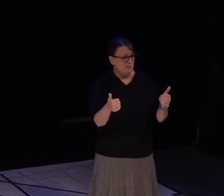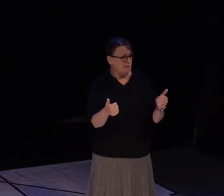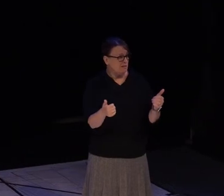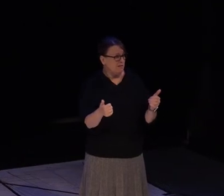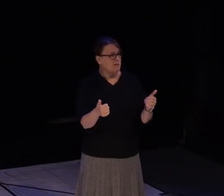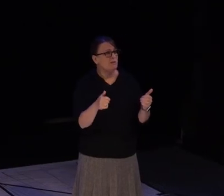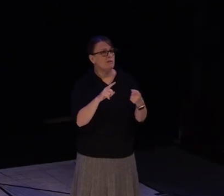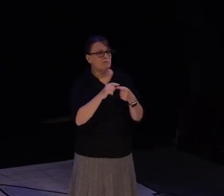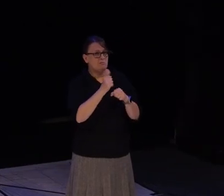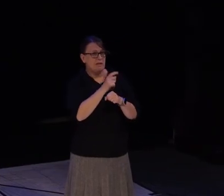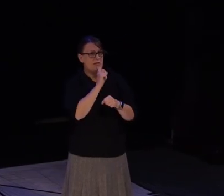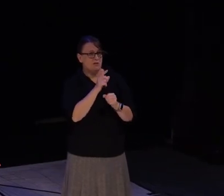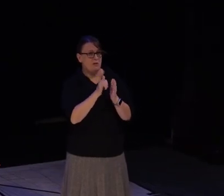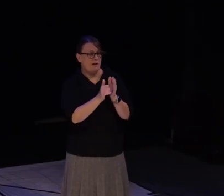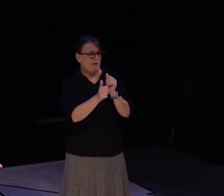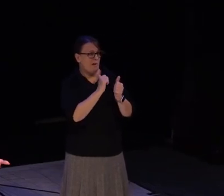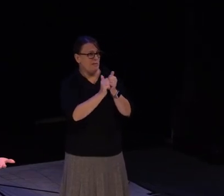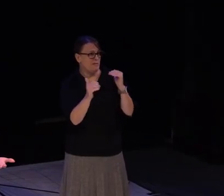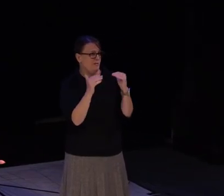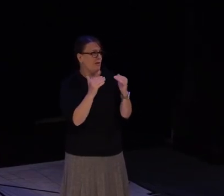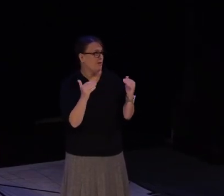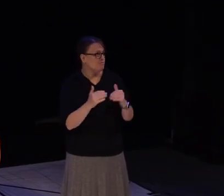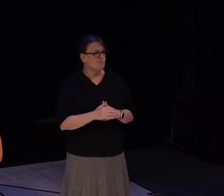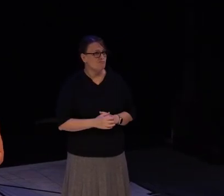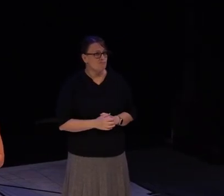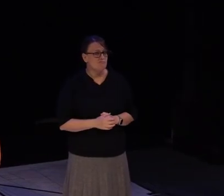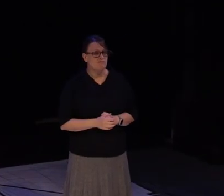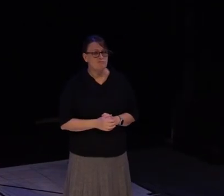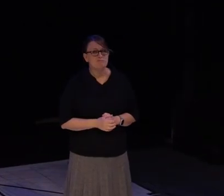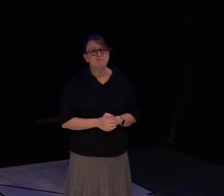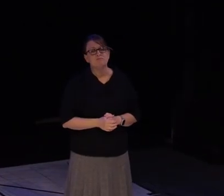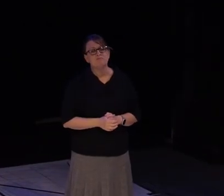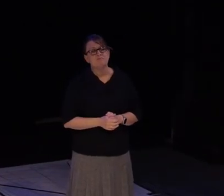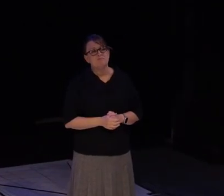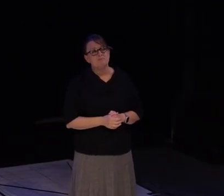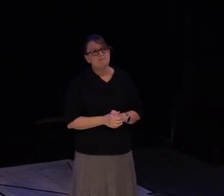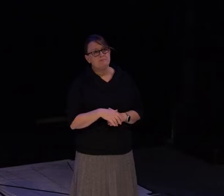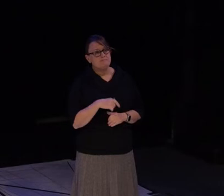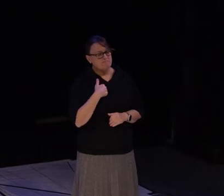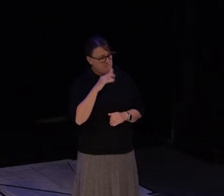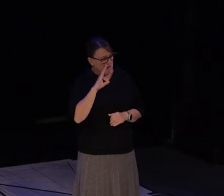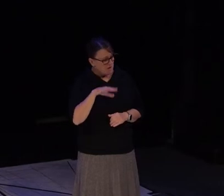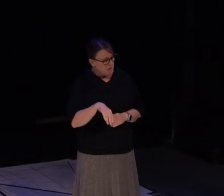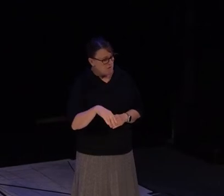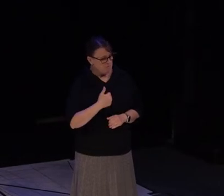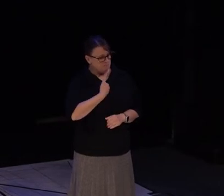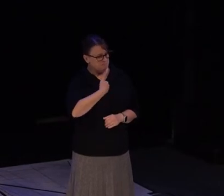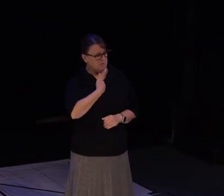is to make sure that competition is fair. So I know first hand that these athletes are not cute.